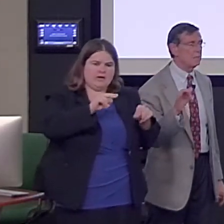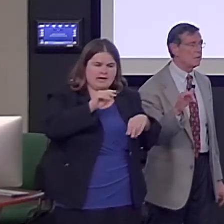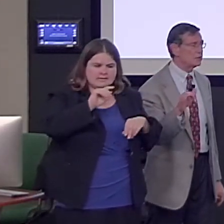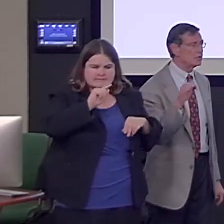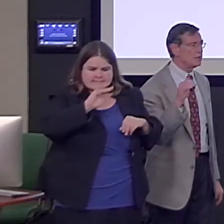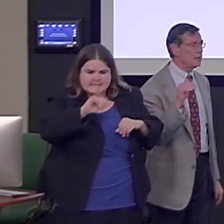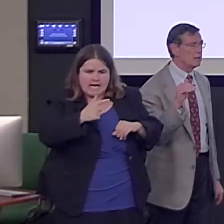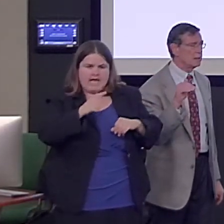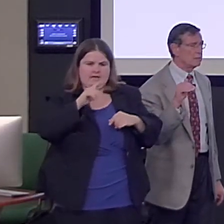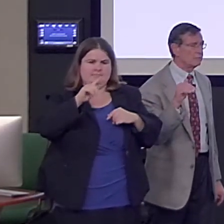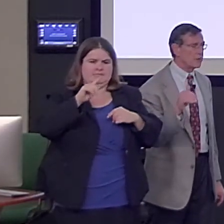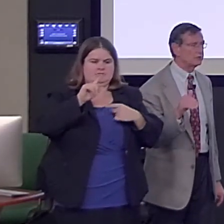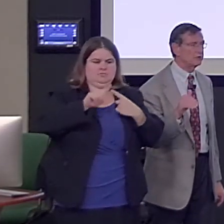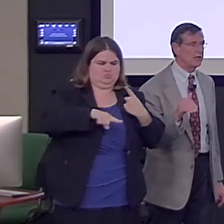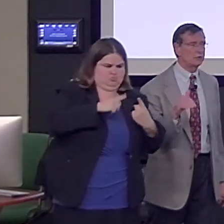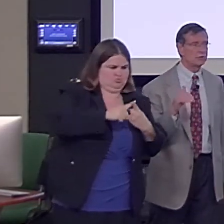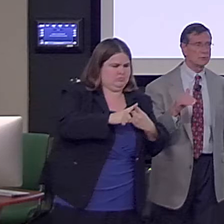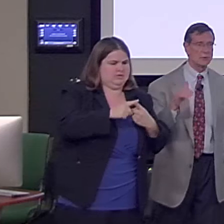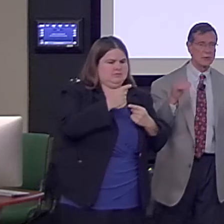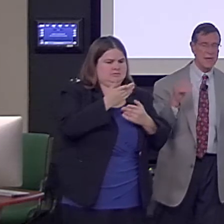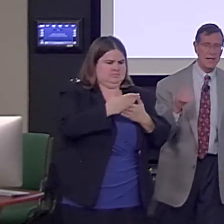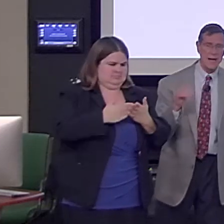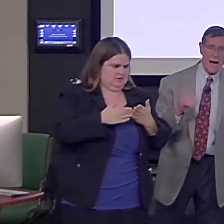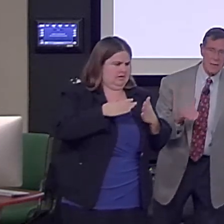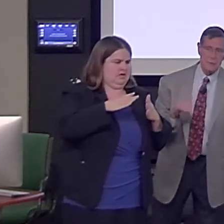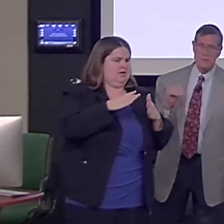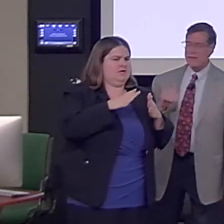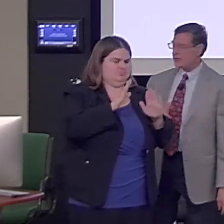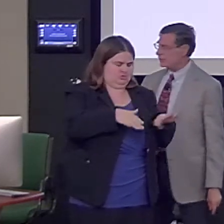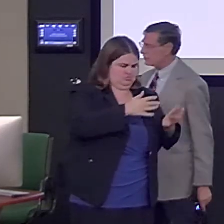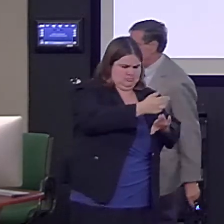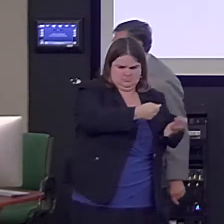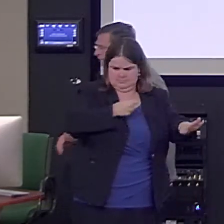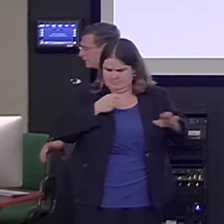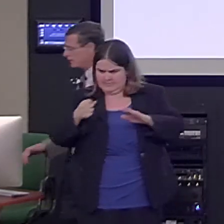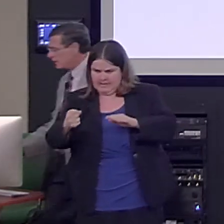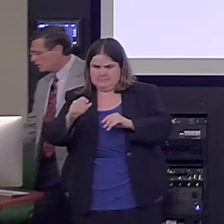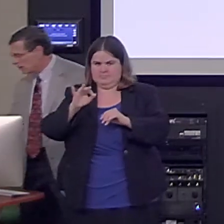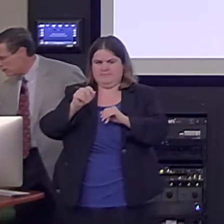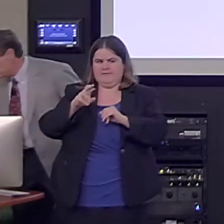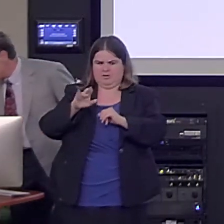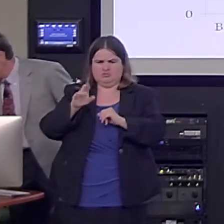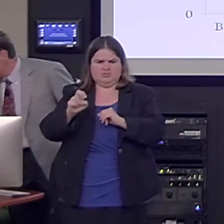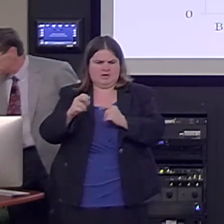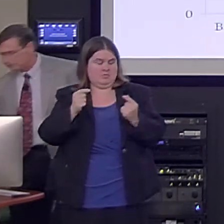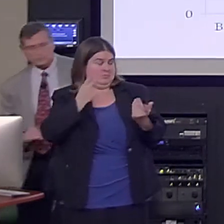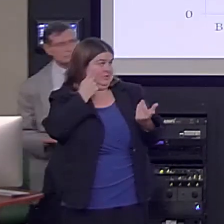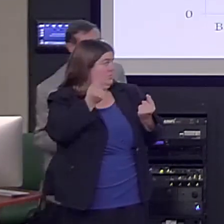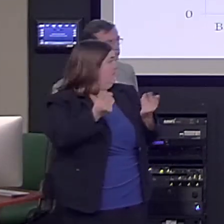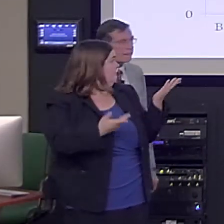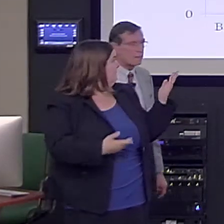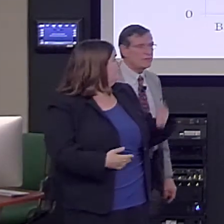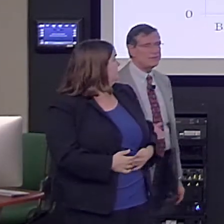in which the foster care children are taken out of the institution, what do we see?